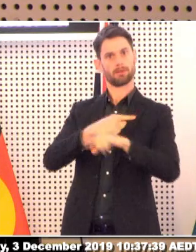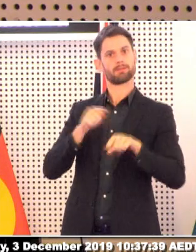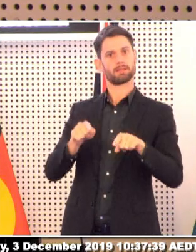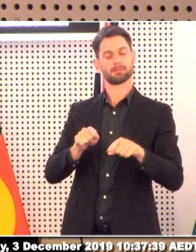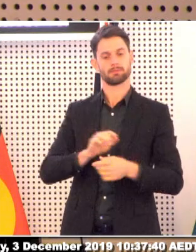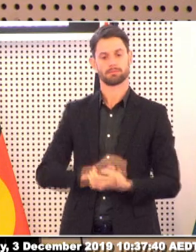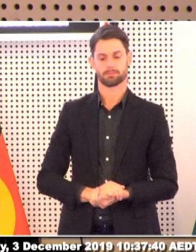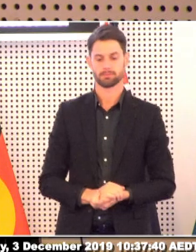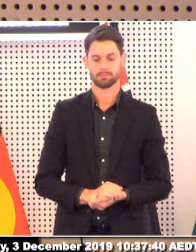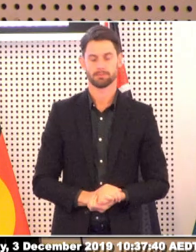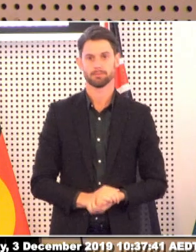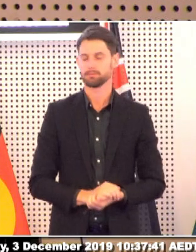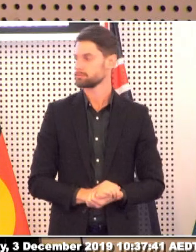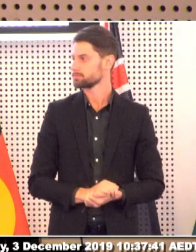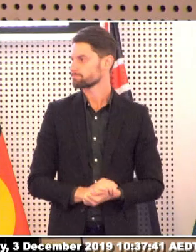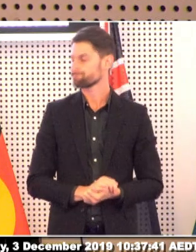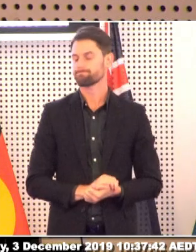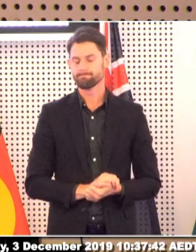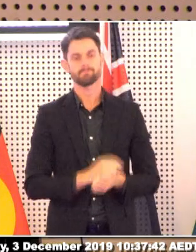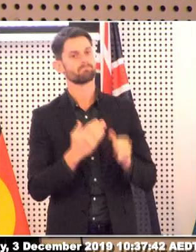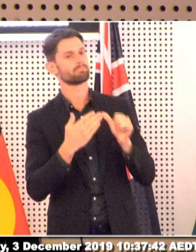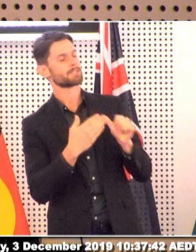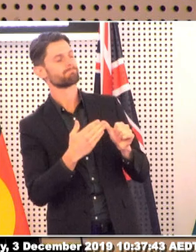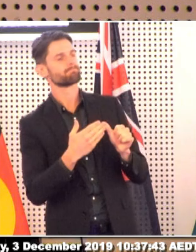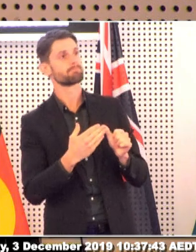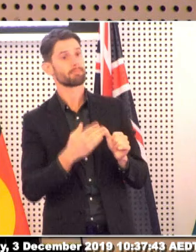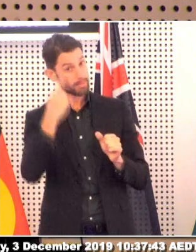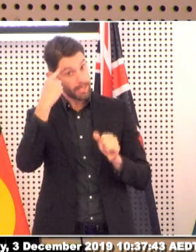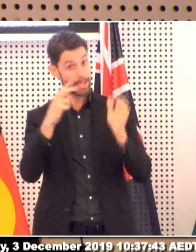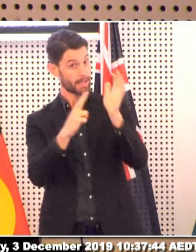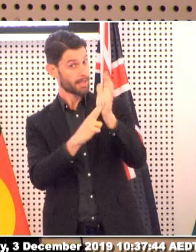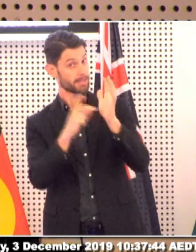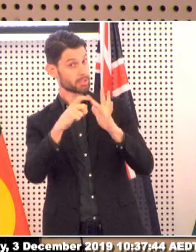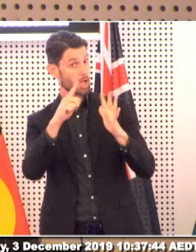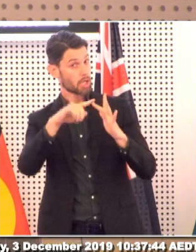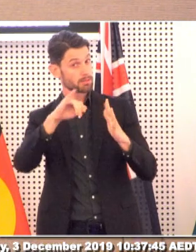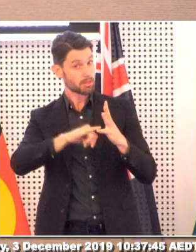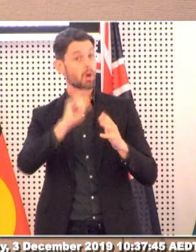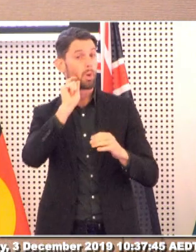Thank you. I think the NDIS will change some aspects of the group home system.